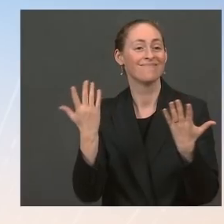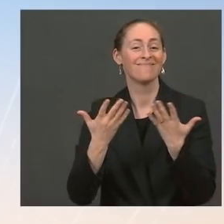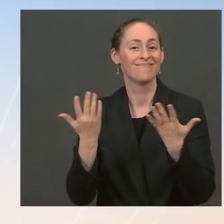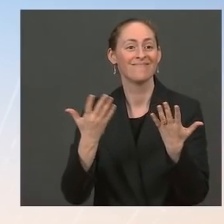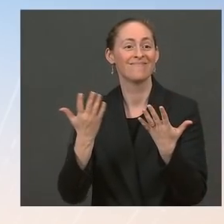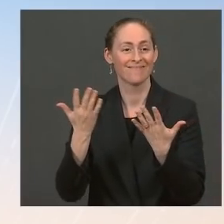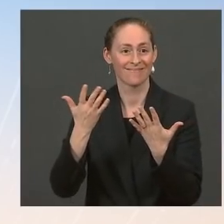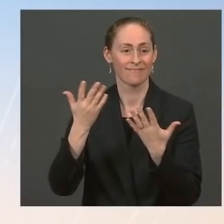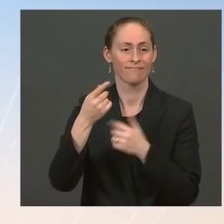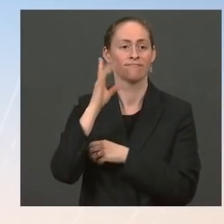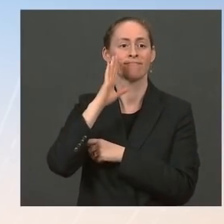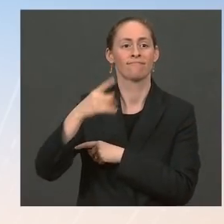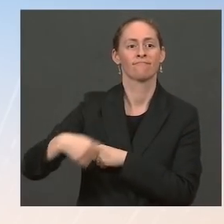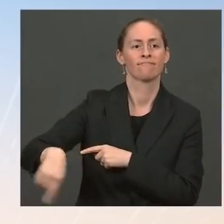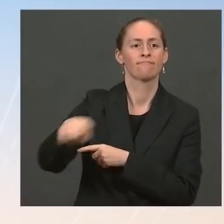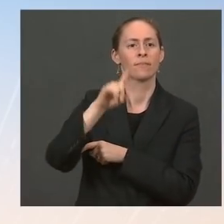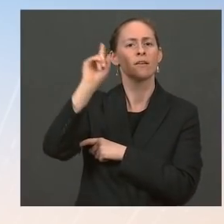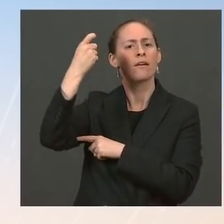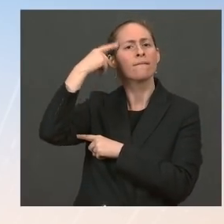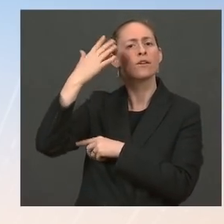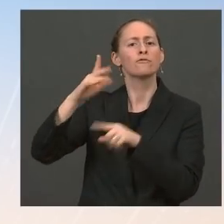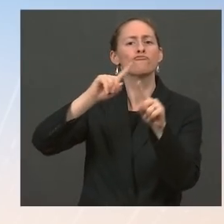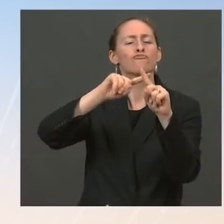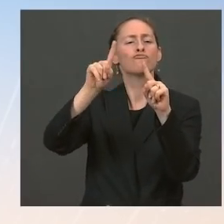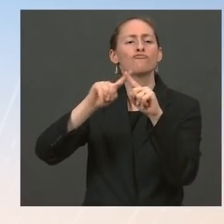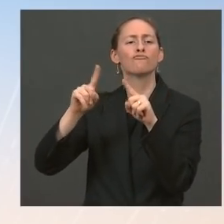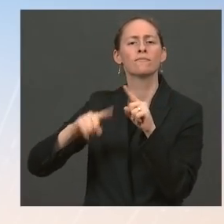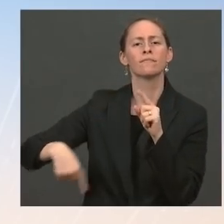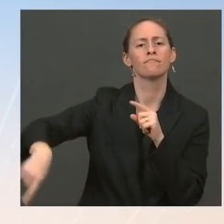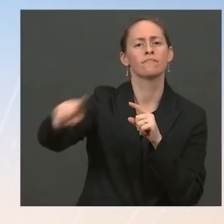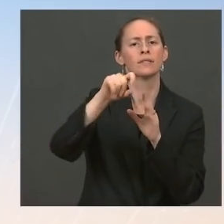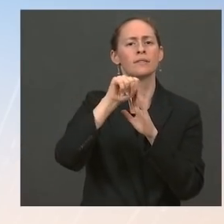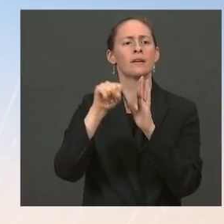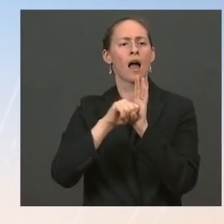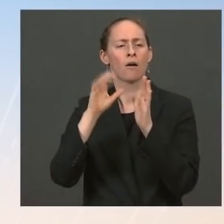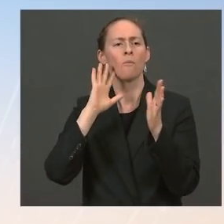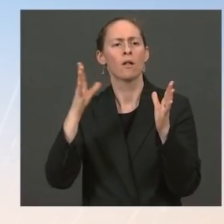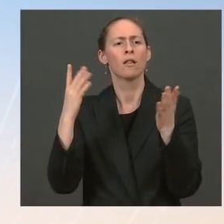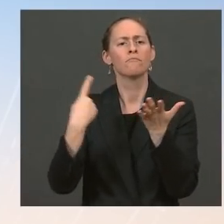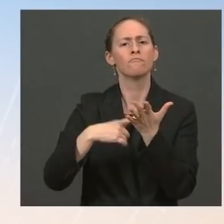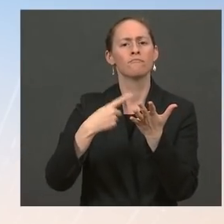on the frontlines of helping families address home heating costs this winter. That's something that --